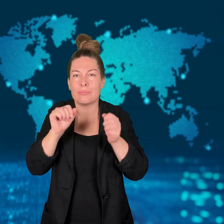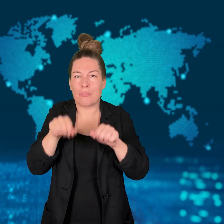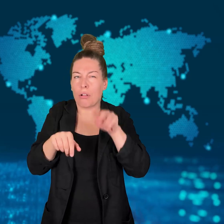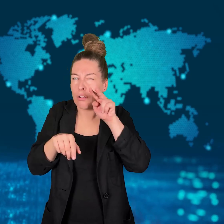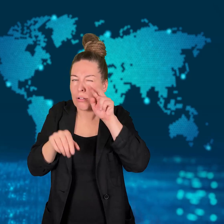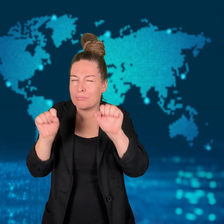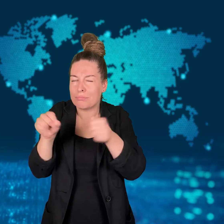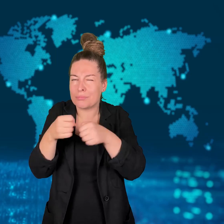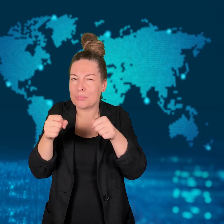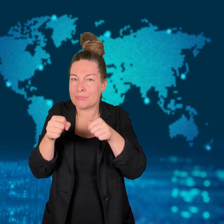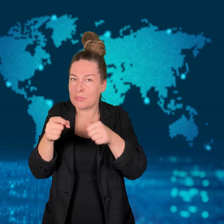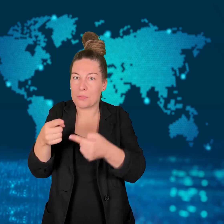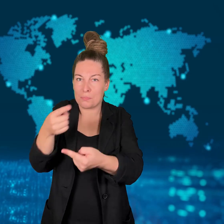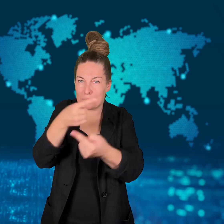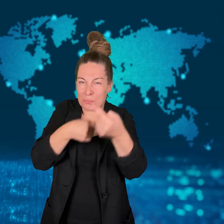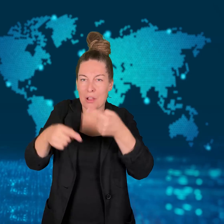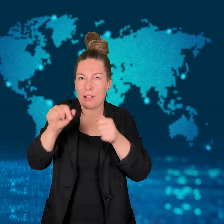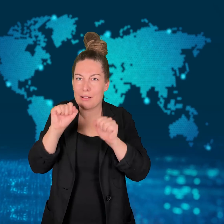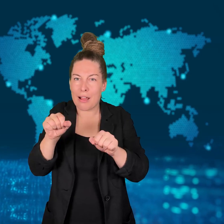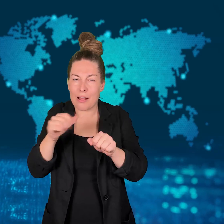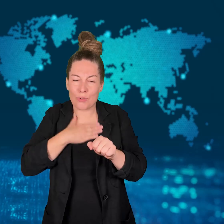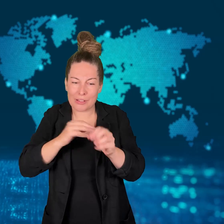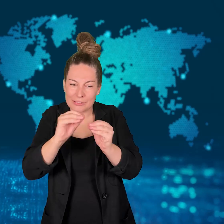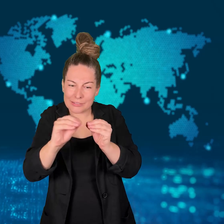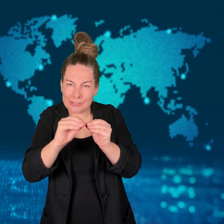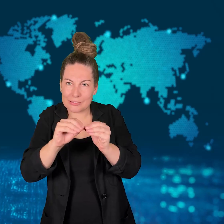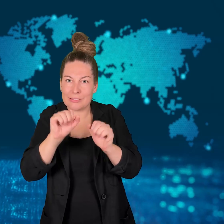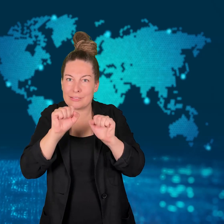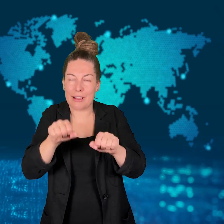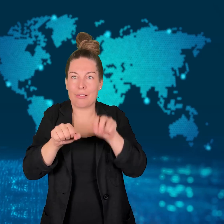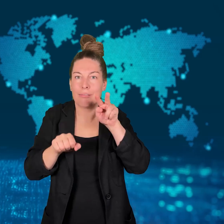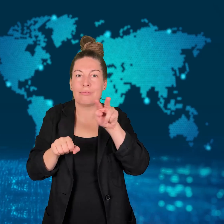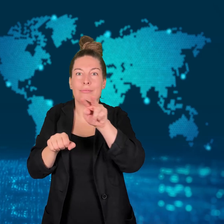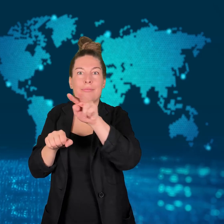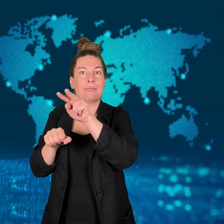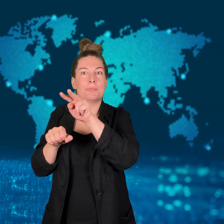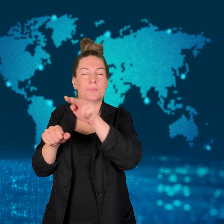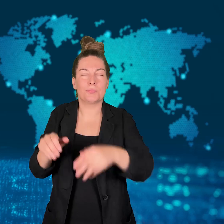as surgeons work to cure blindness.